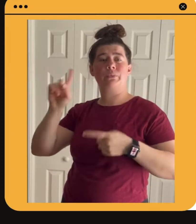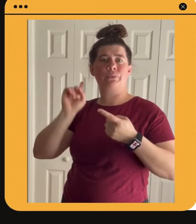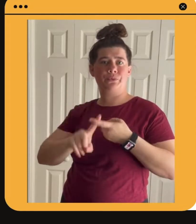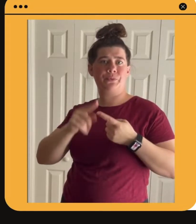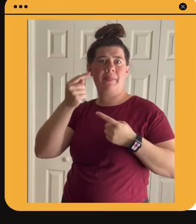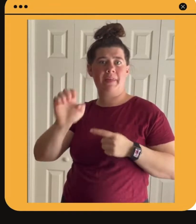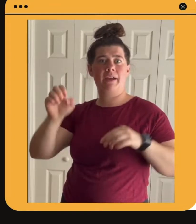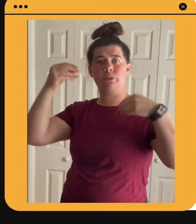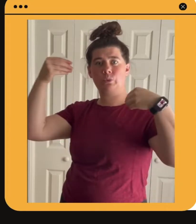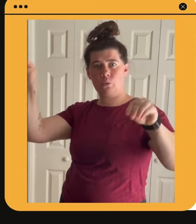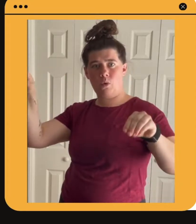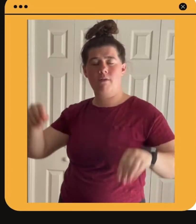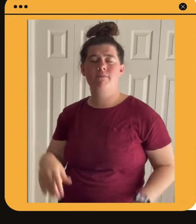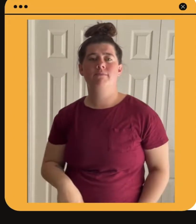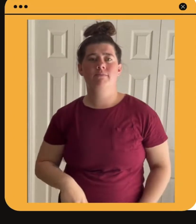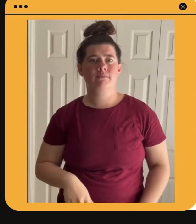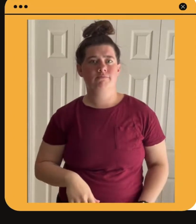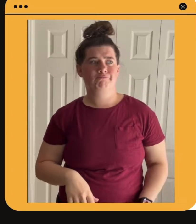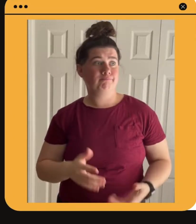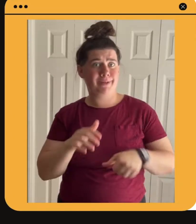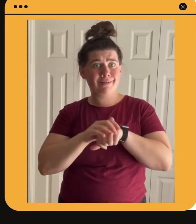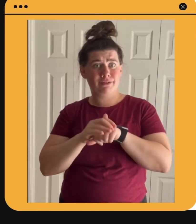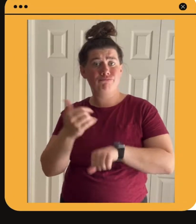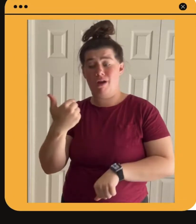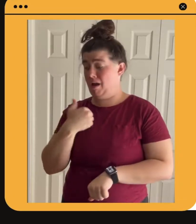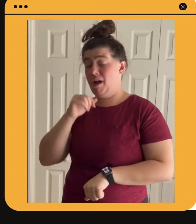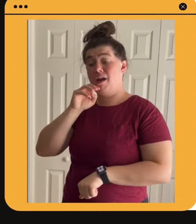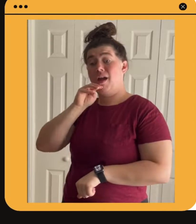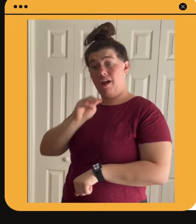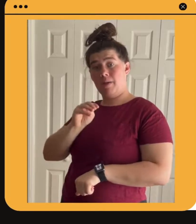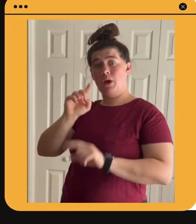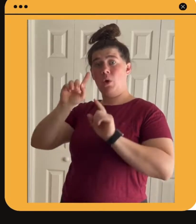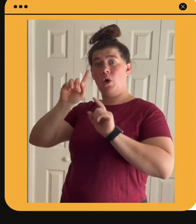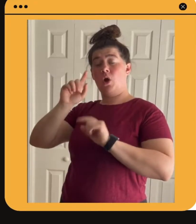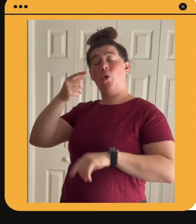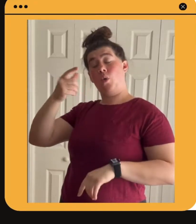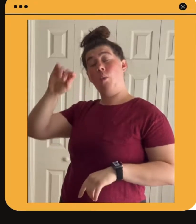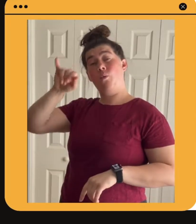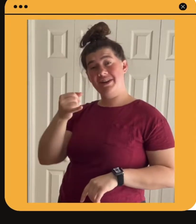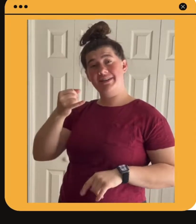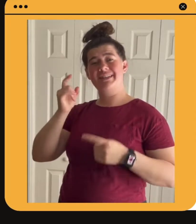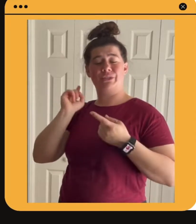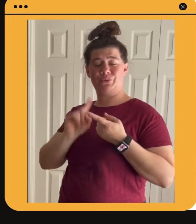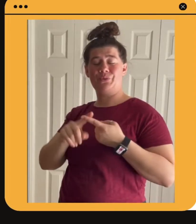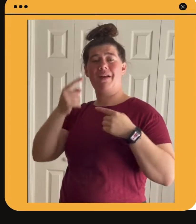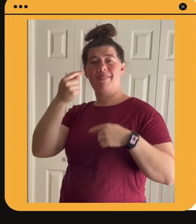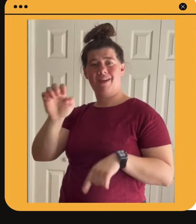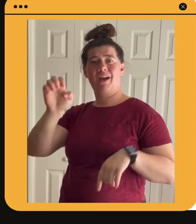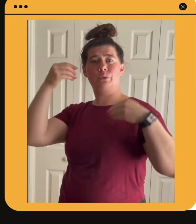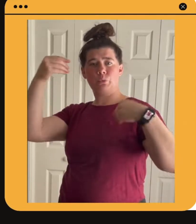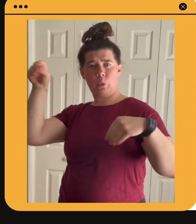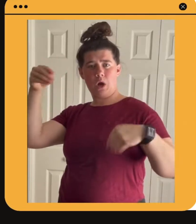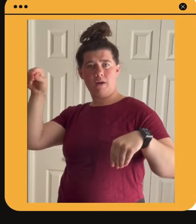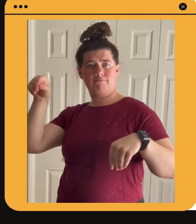I'm going to the store in English, you would say it. I am going to the store